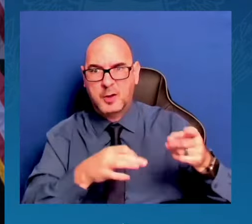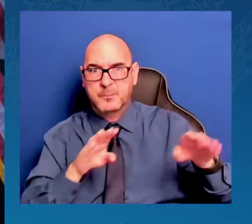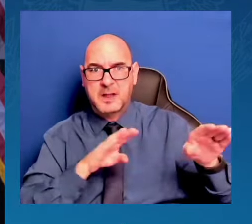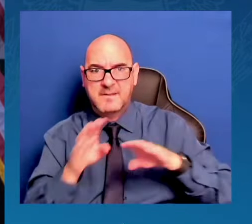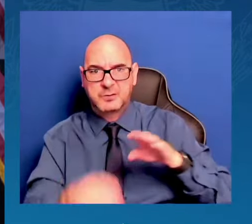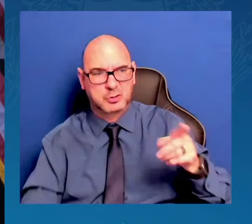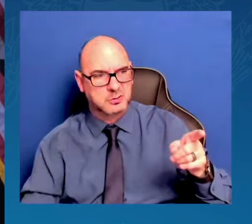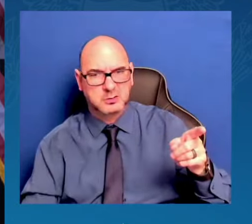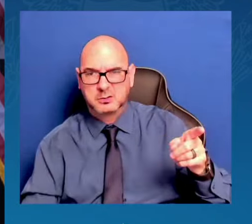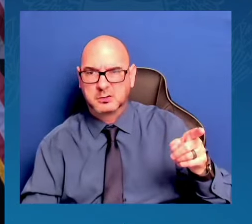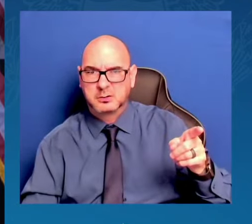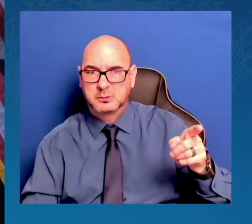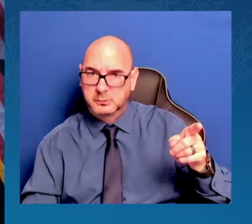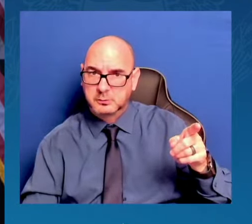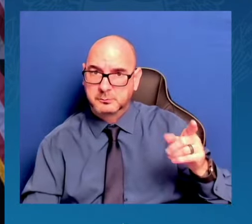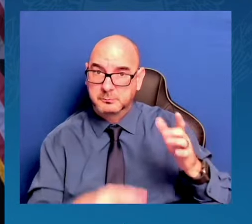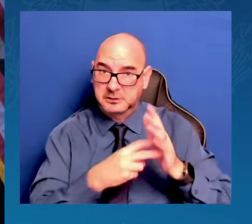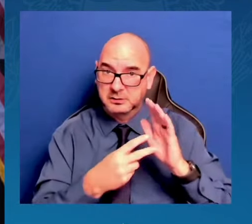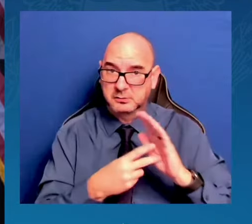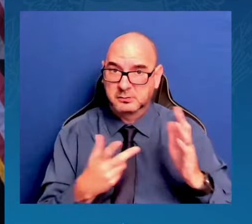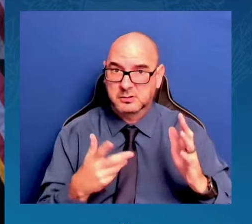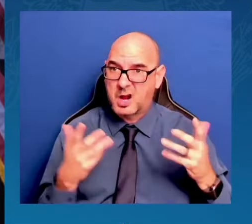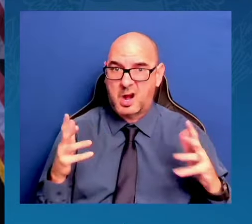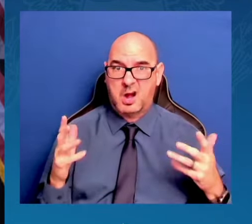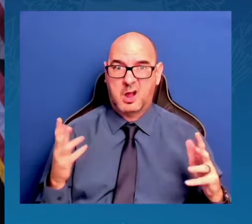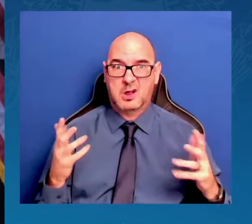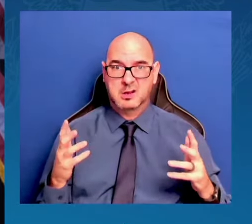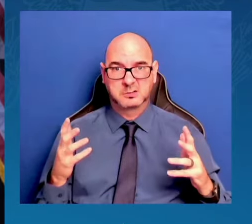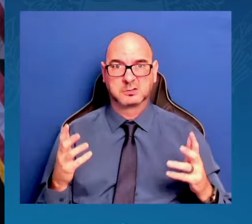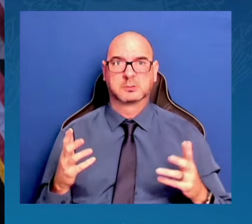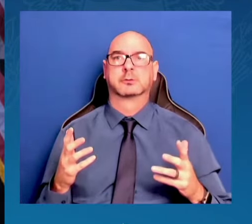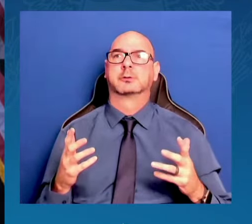already that many dedicated doctors and nurses